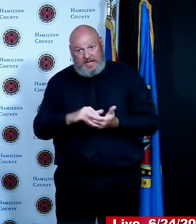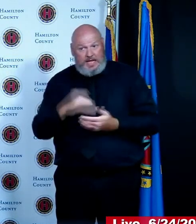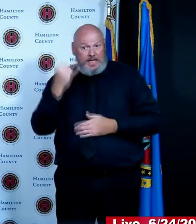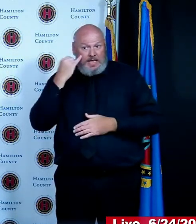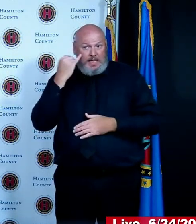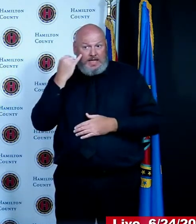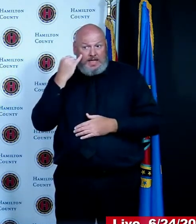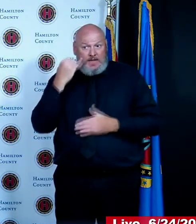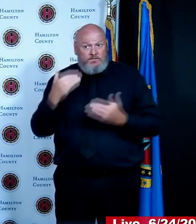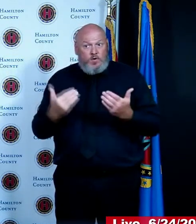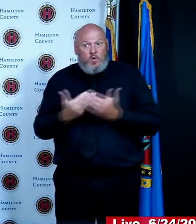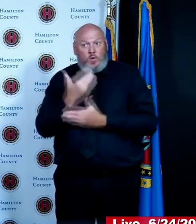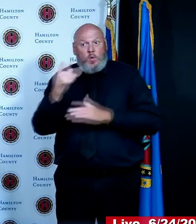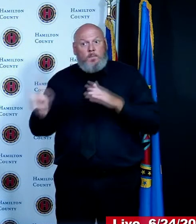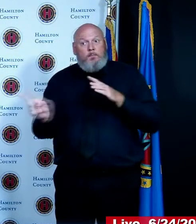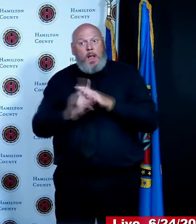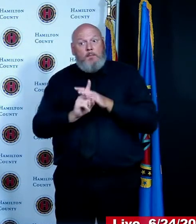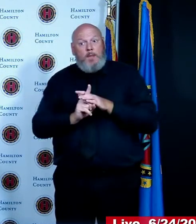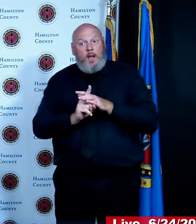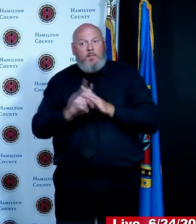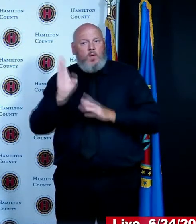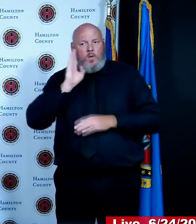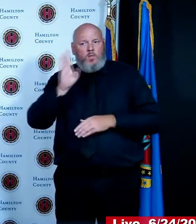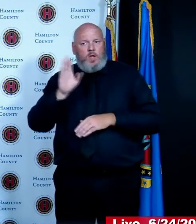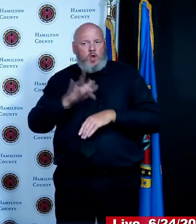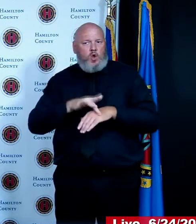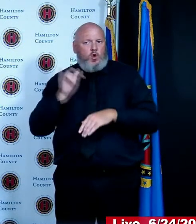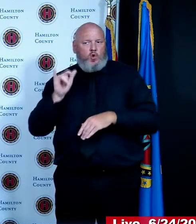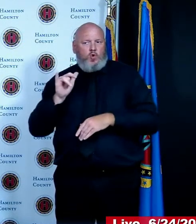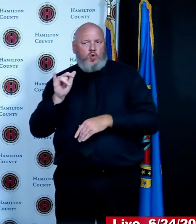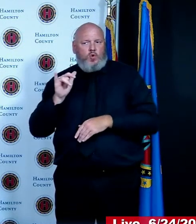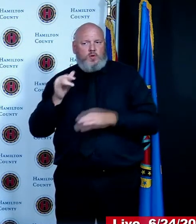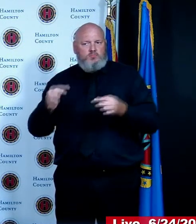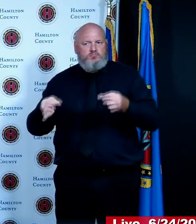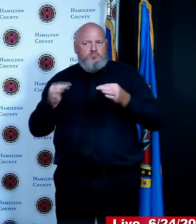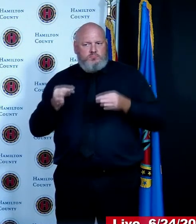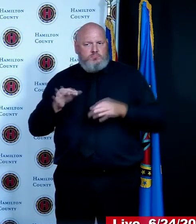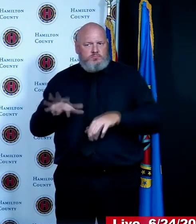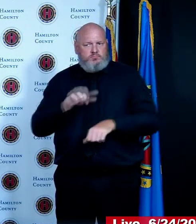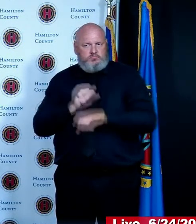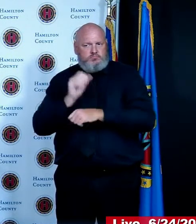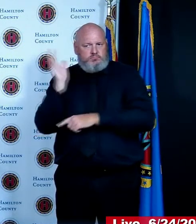of course open to do that but at this moment in time we just are